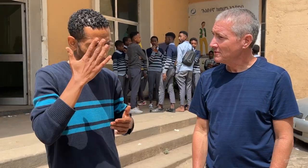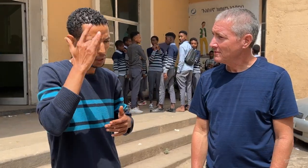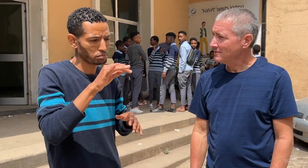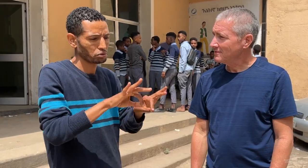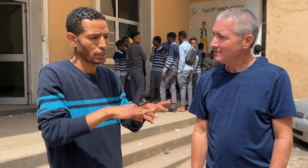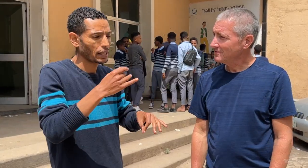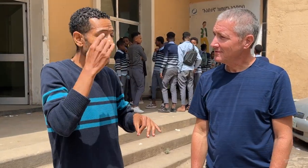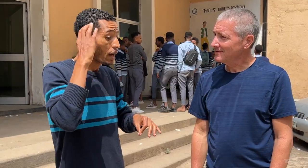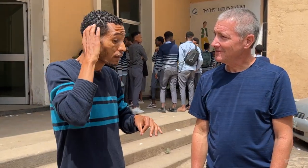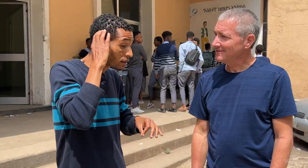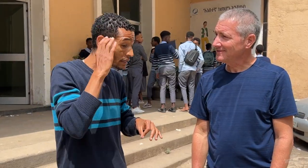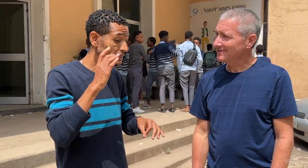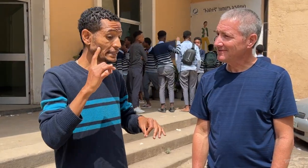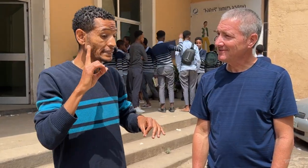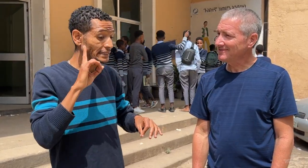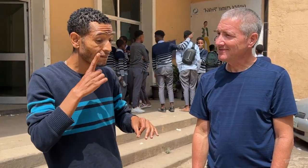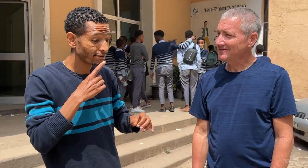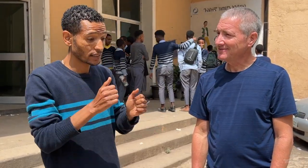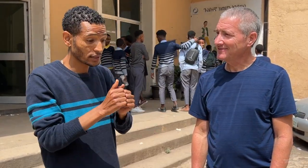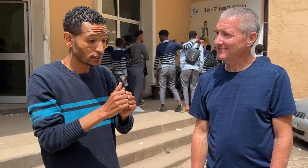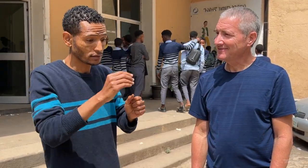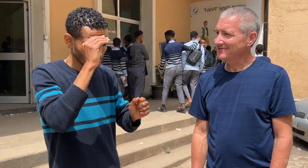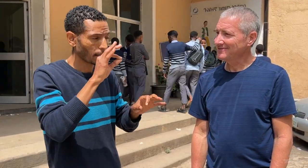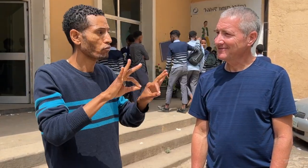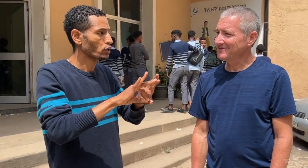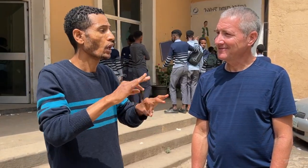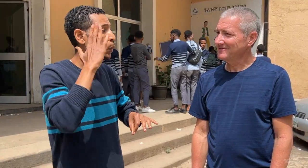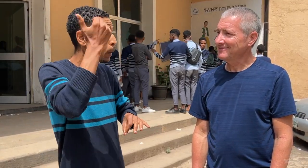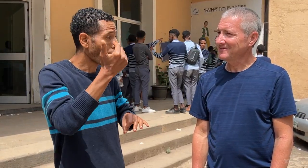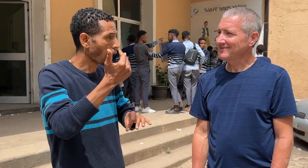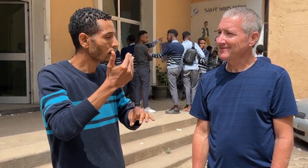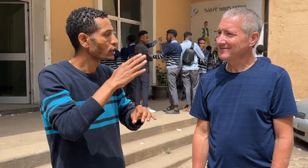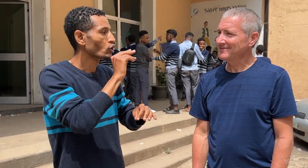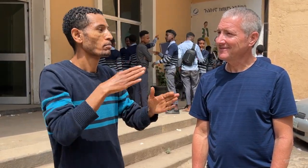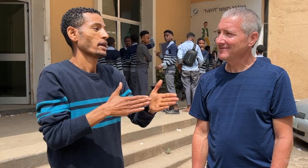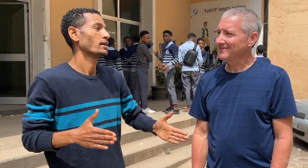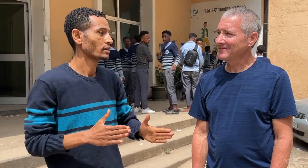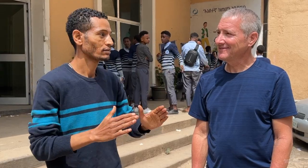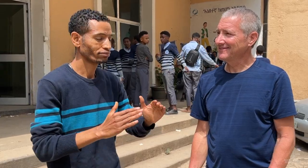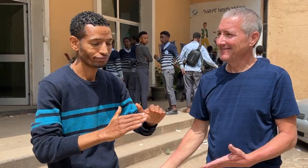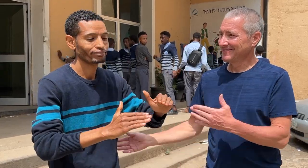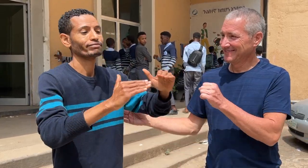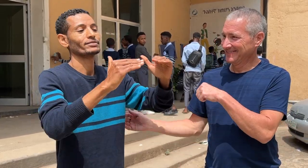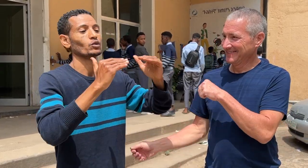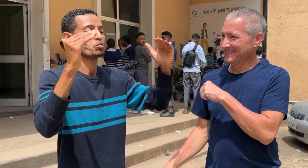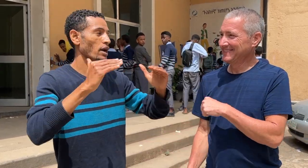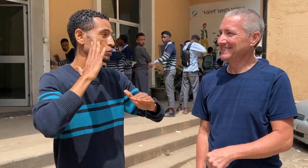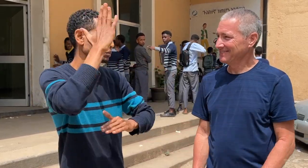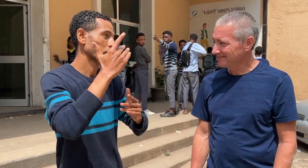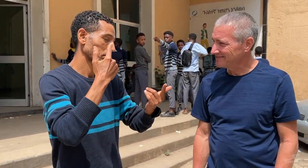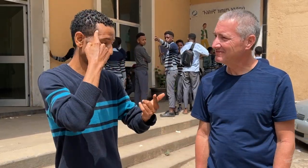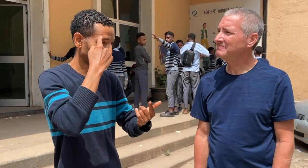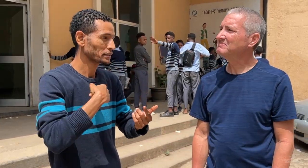Yes. It’s good and important for Deaf and hearing people alike to learn together. That way there are no barriers. They’ll be equal.